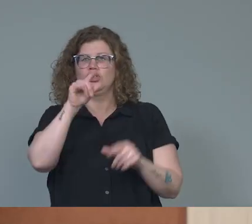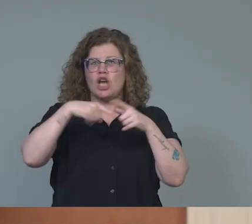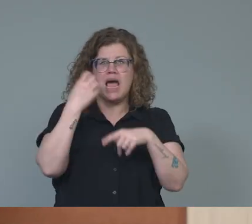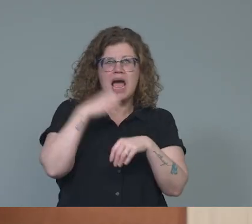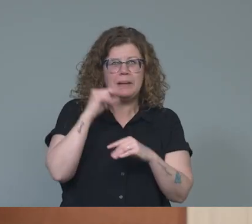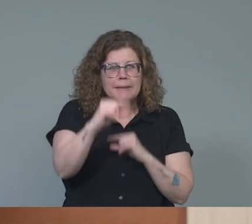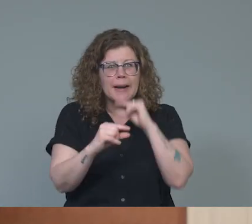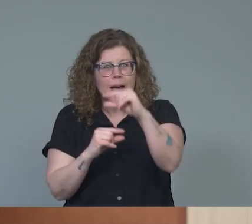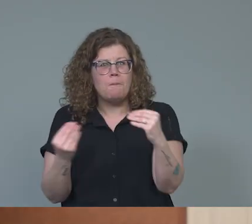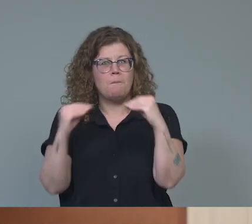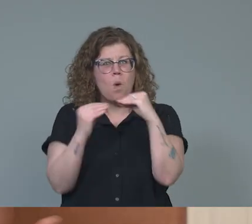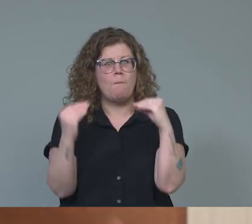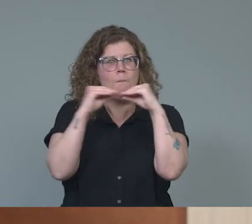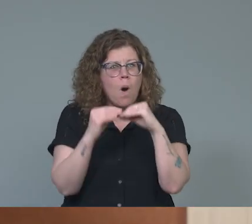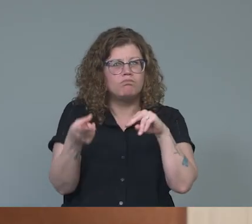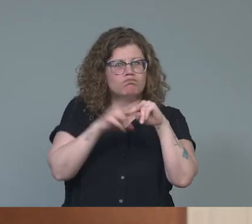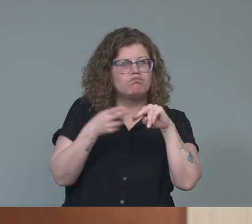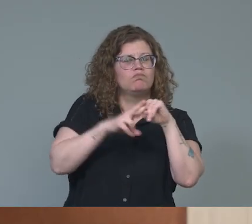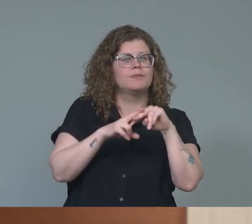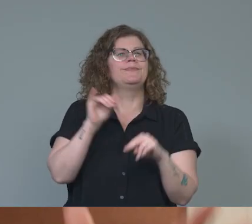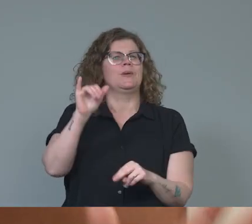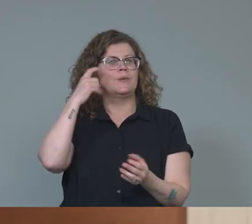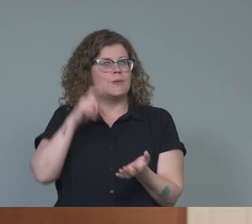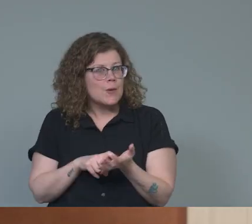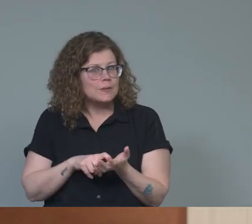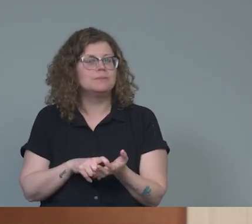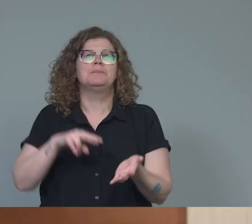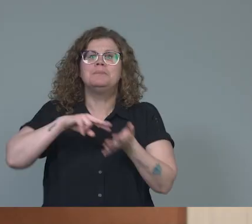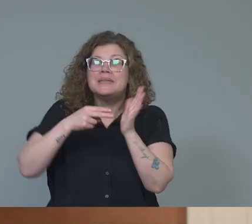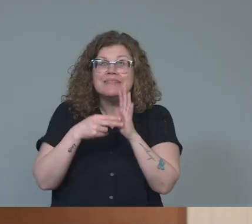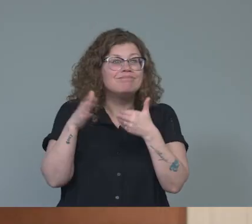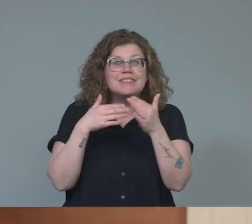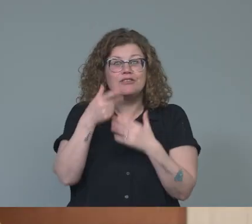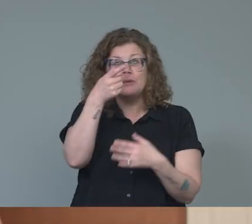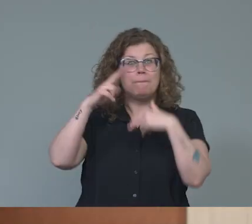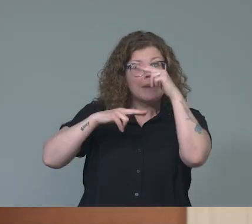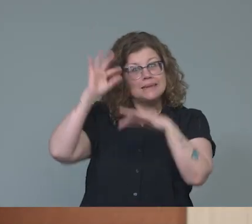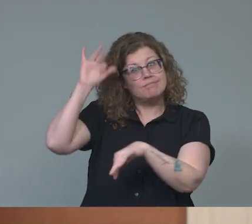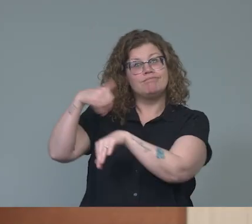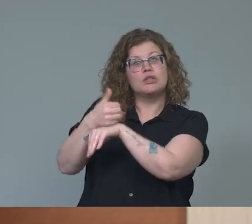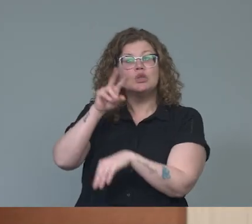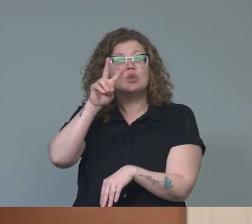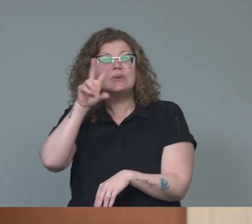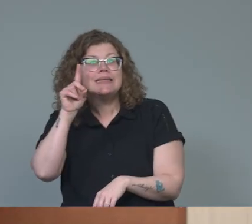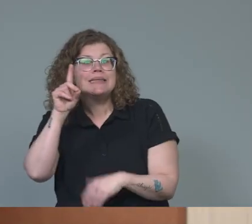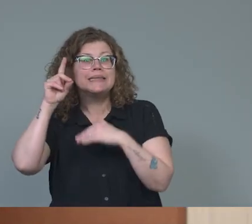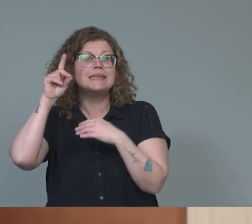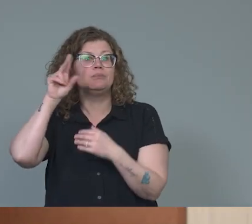So there are a few companies who provide a full-service model. And you would come in and you would contract them, and they would do all of the detailed design components